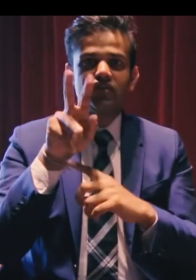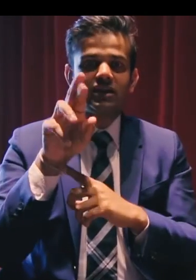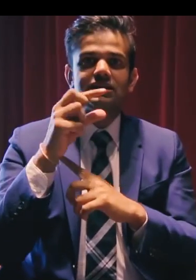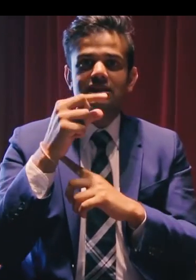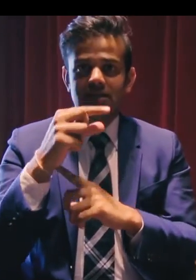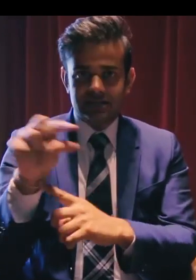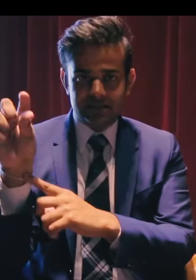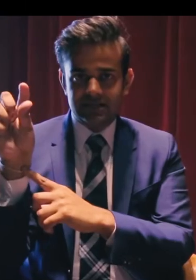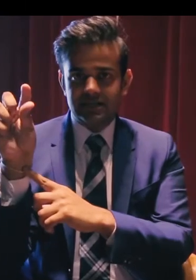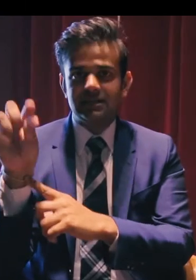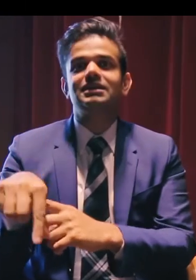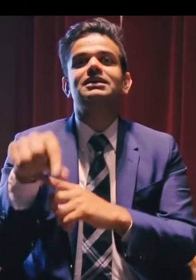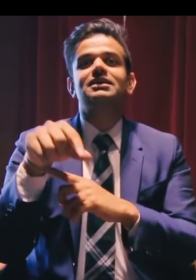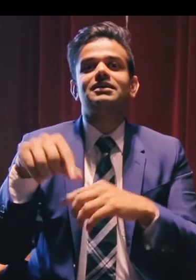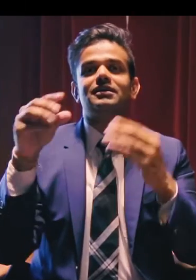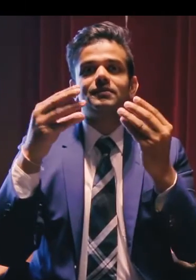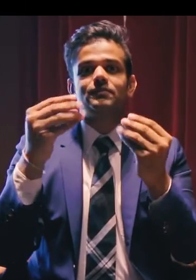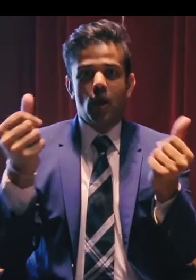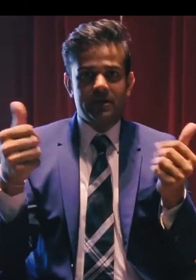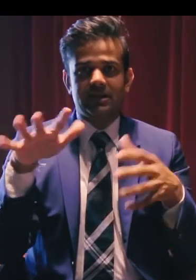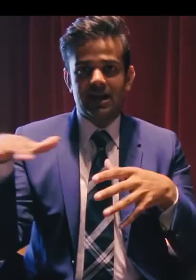President of Evergreen Property Management,